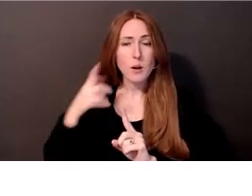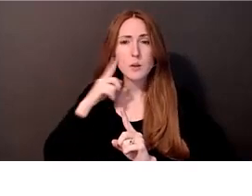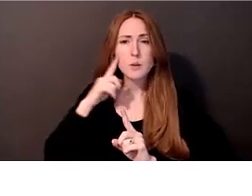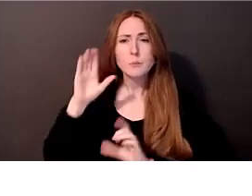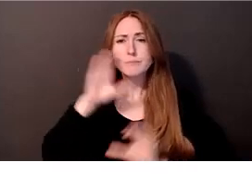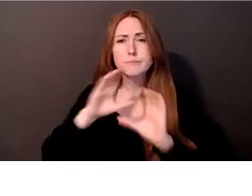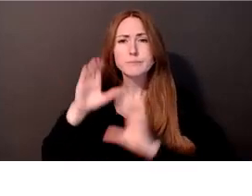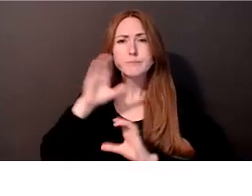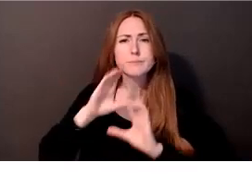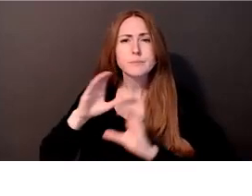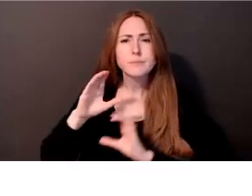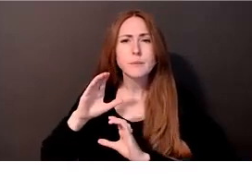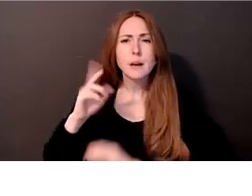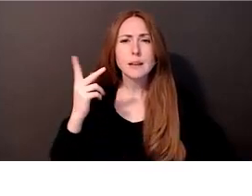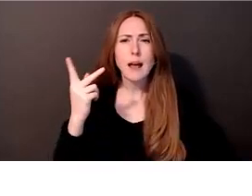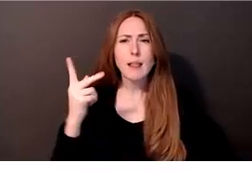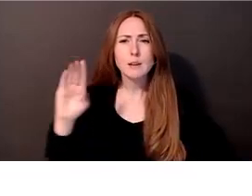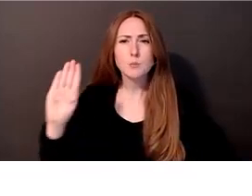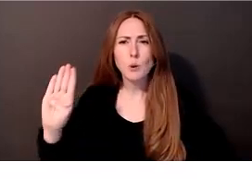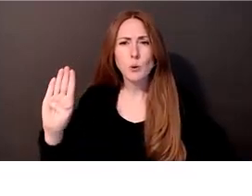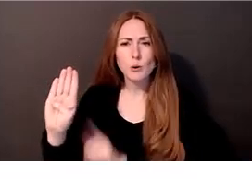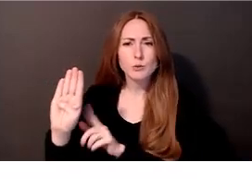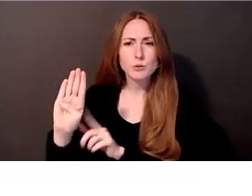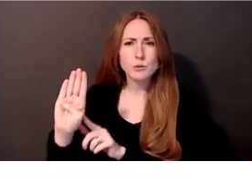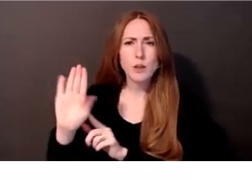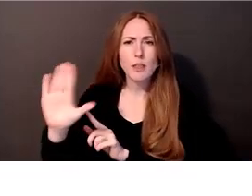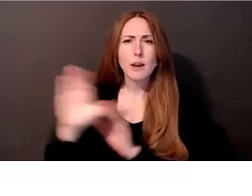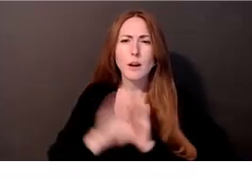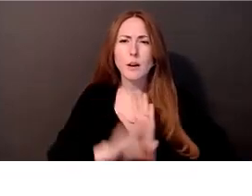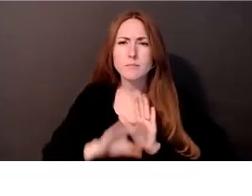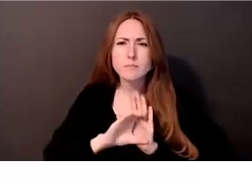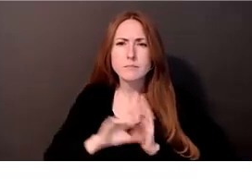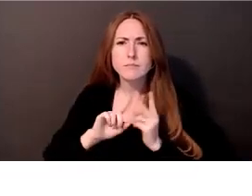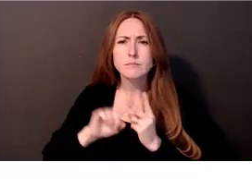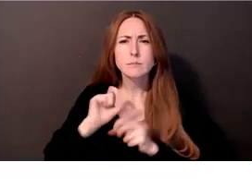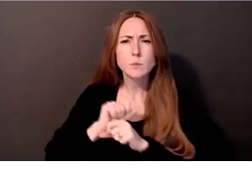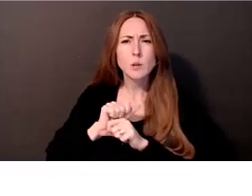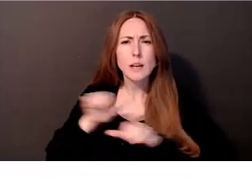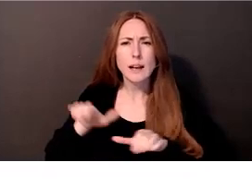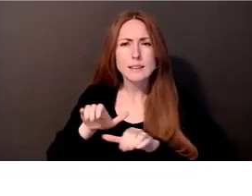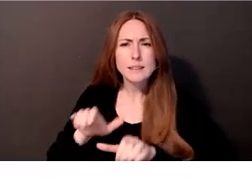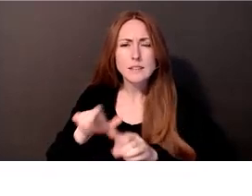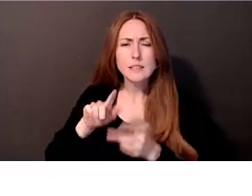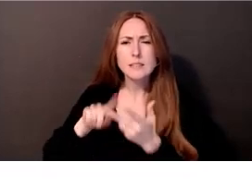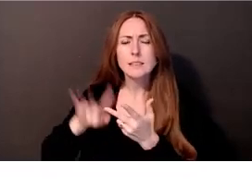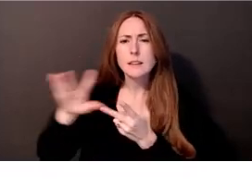in terms of their characteristics, work activities, and training, also identify barriers